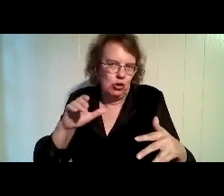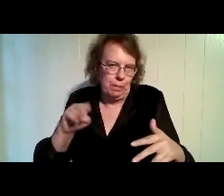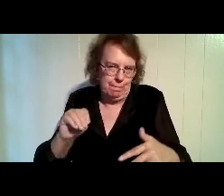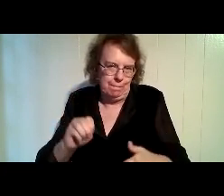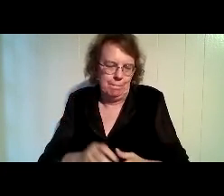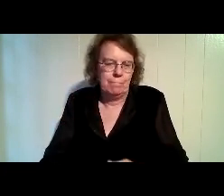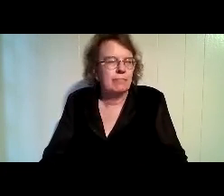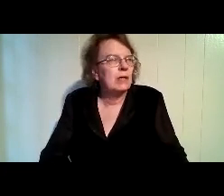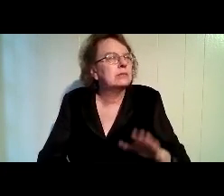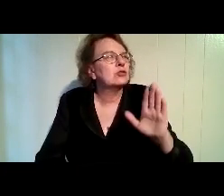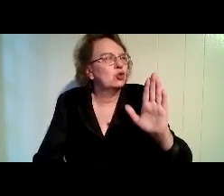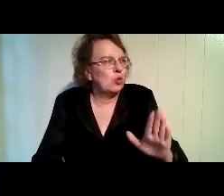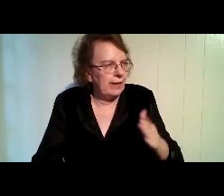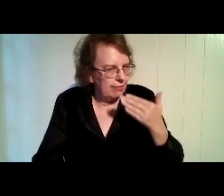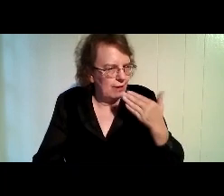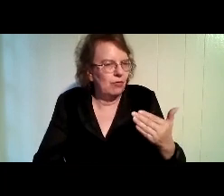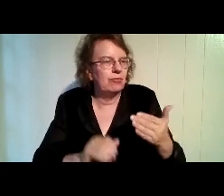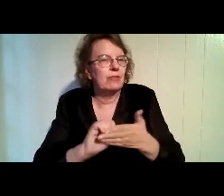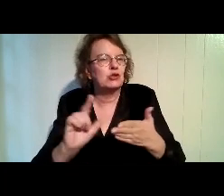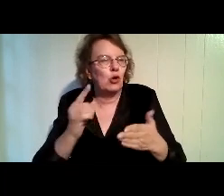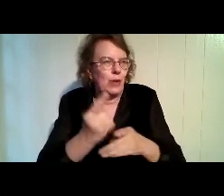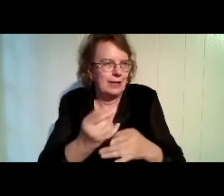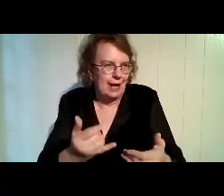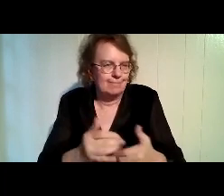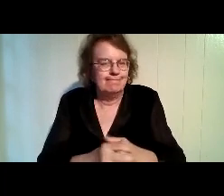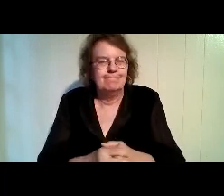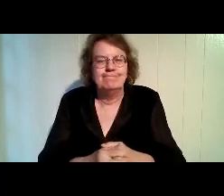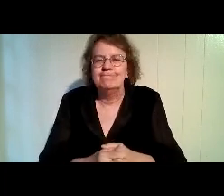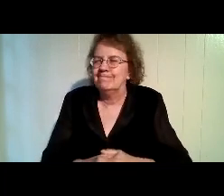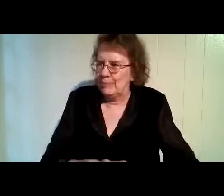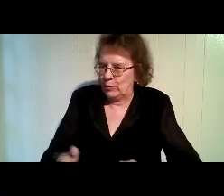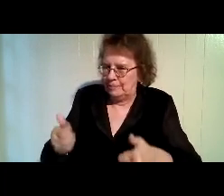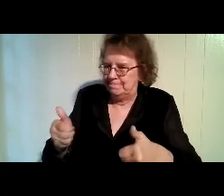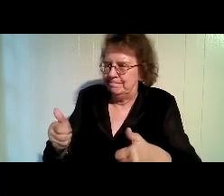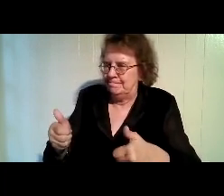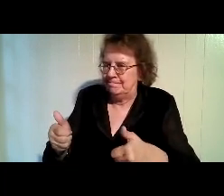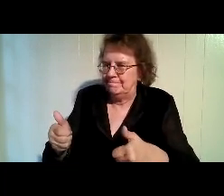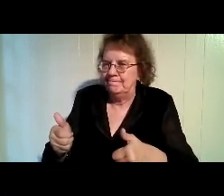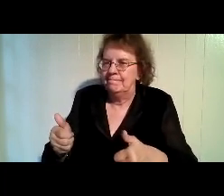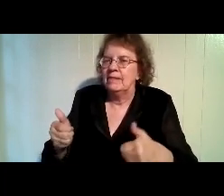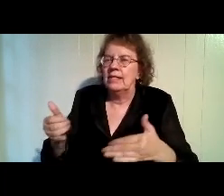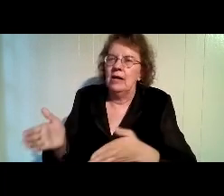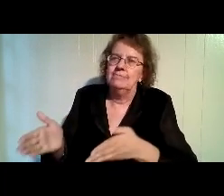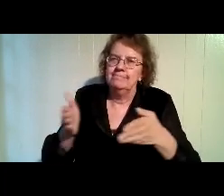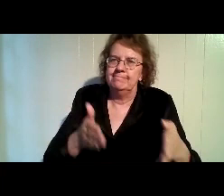That's great, thank you. I think that's all we have for now question wise. OK, now let's go into the hearing area. So first